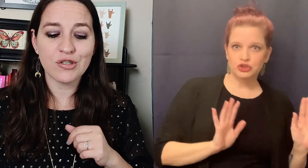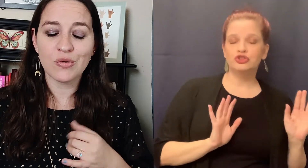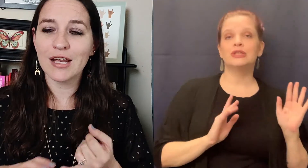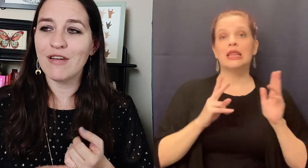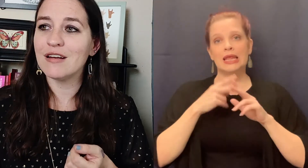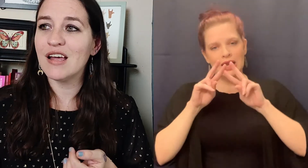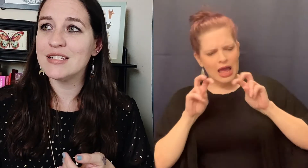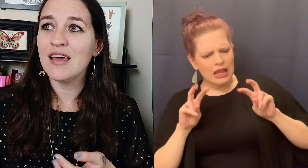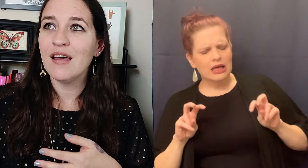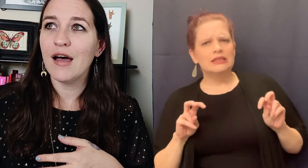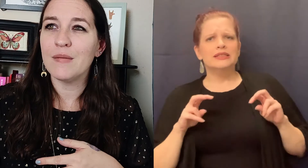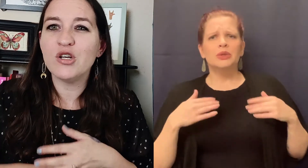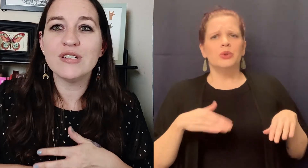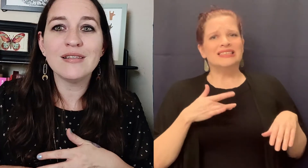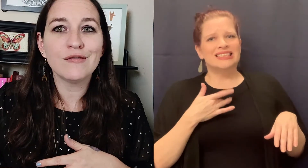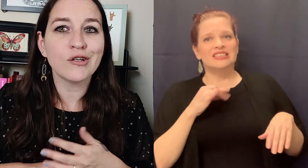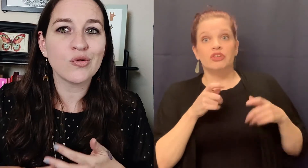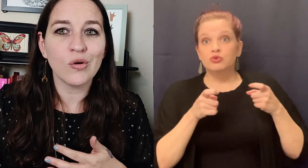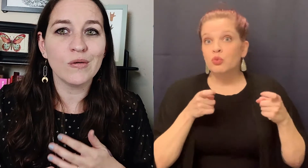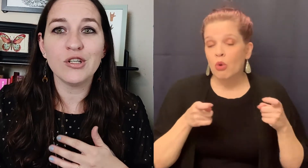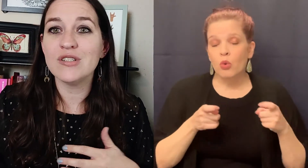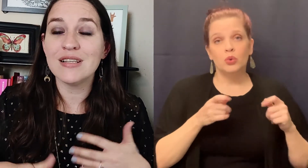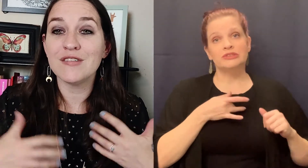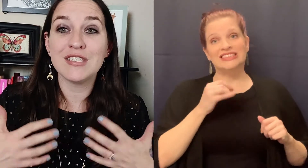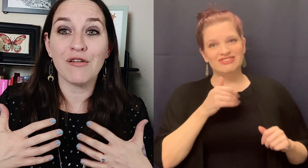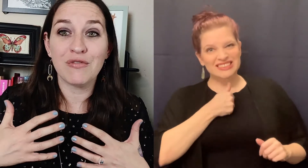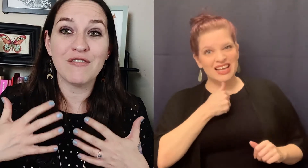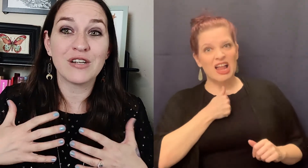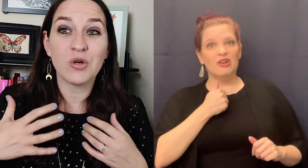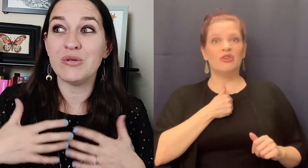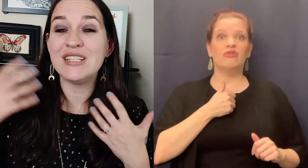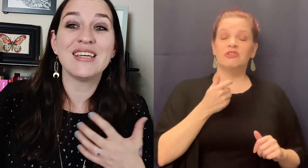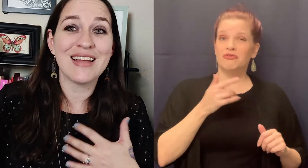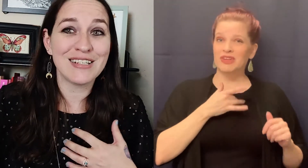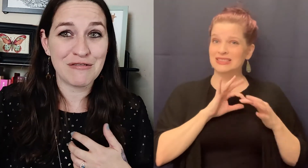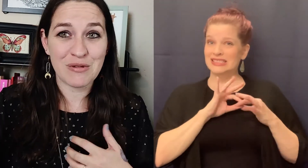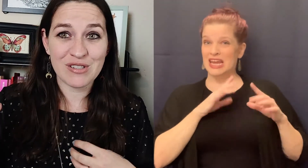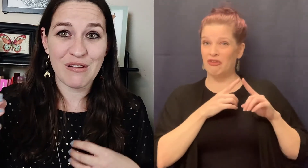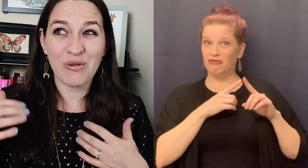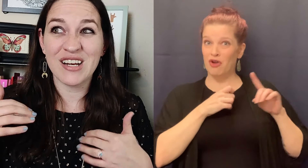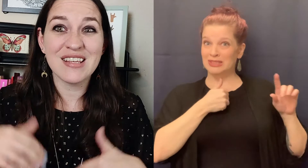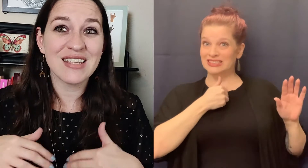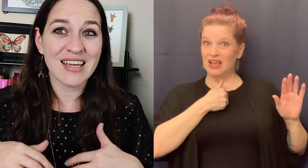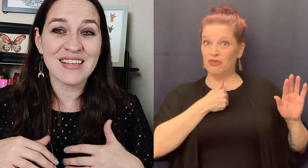to kind of analyze your sense of control, your sense of self, in fact, where you disconnected from yourself, where in this case,